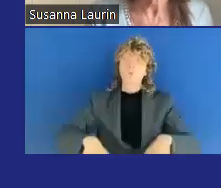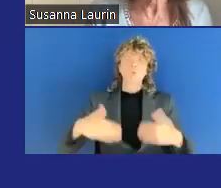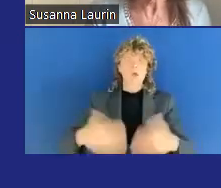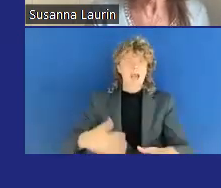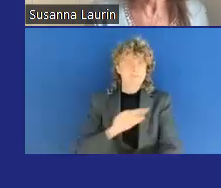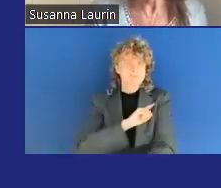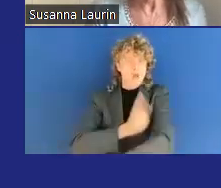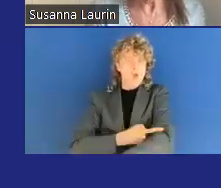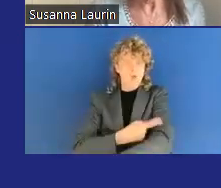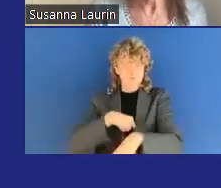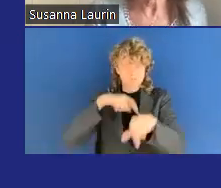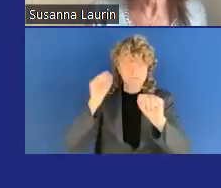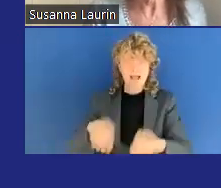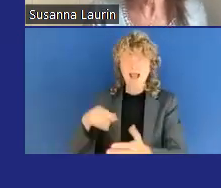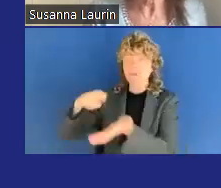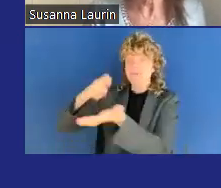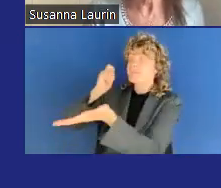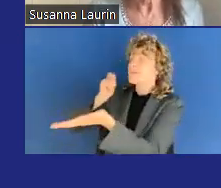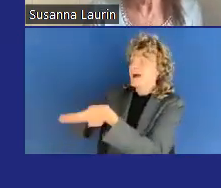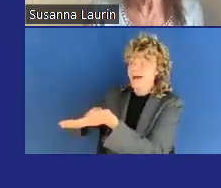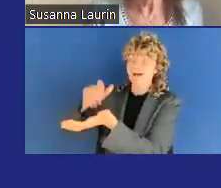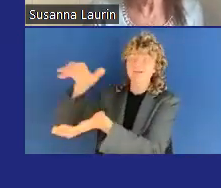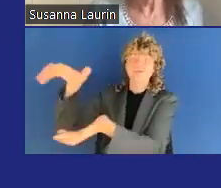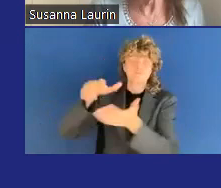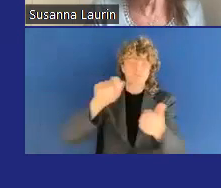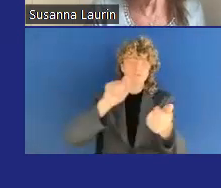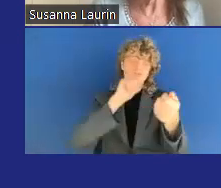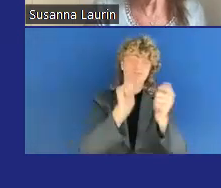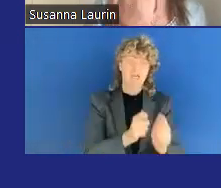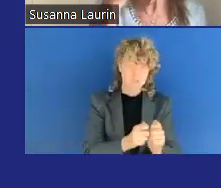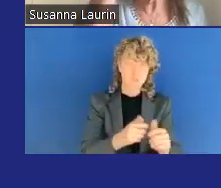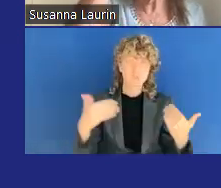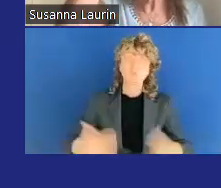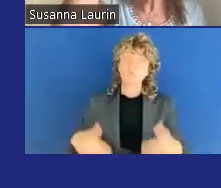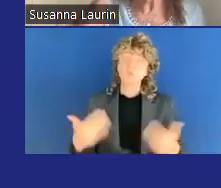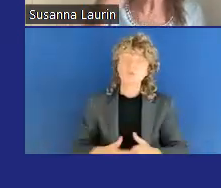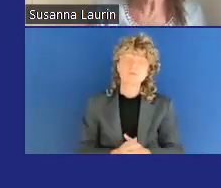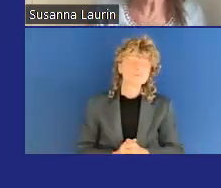Because there are, not only in this with testers, but also in many other sectors